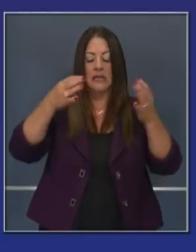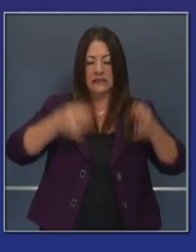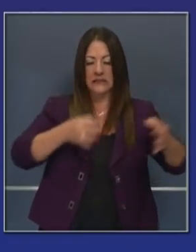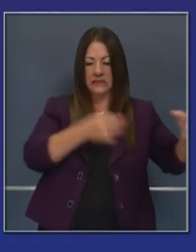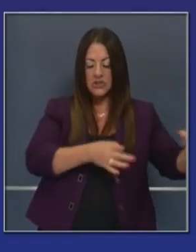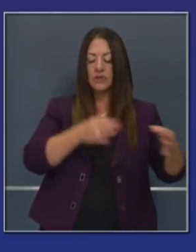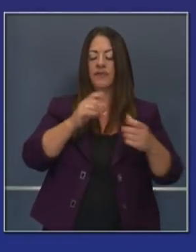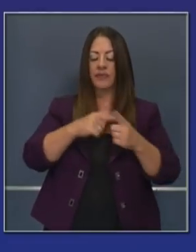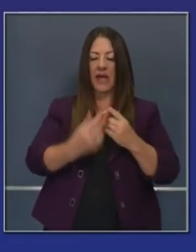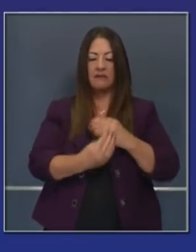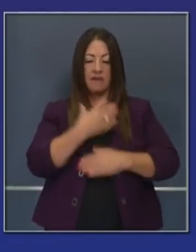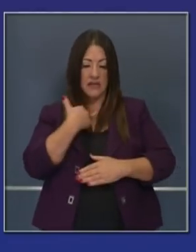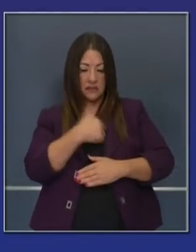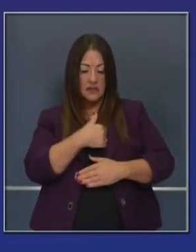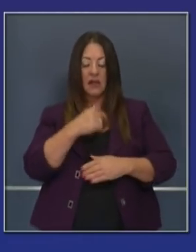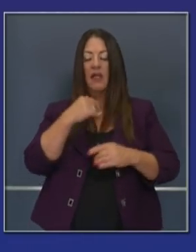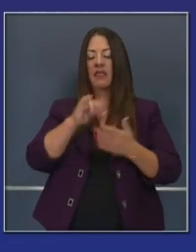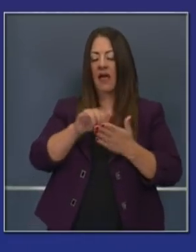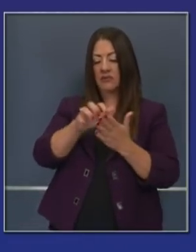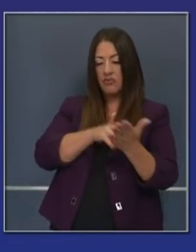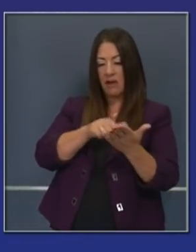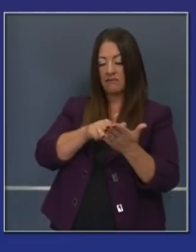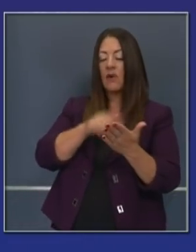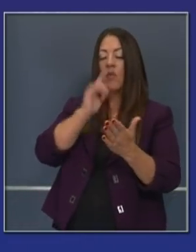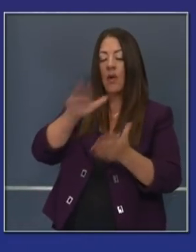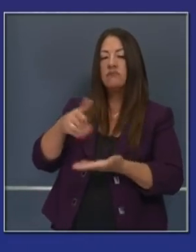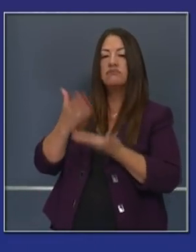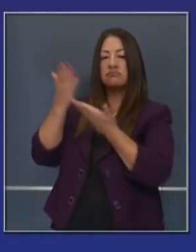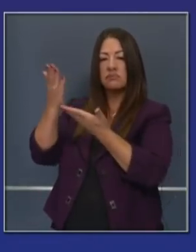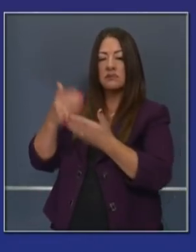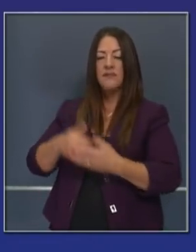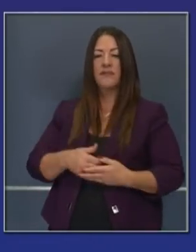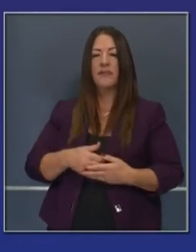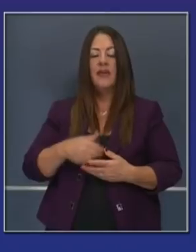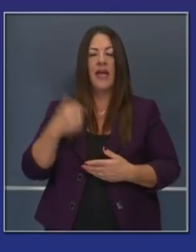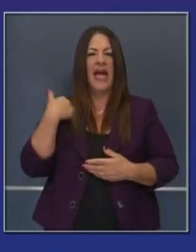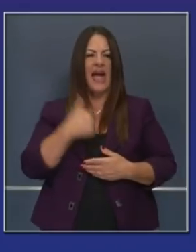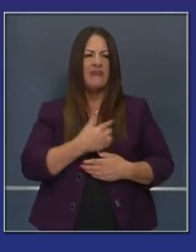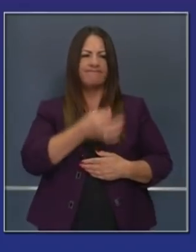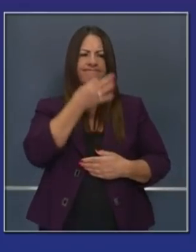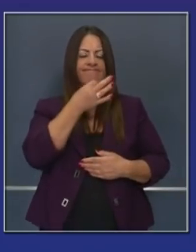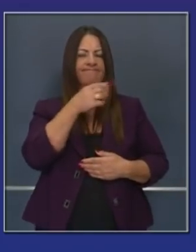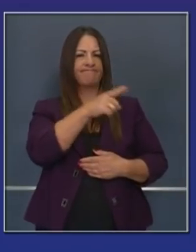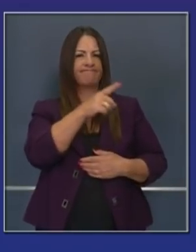I LOOK FORWARD TO HEARING THE ADVICE OF THOSE COMMITTEES AS WE GUIDE AND WORK WITH OUR